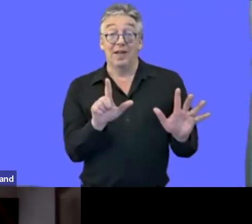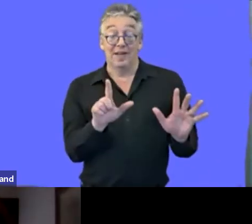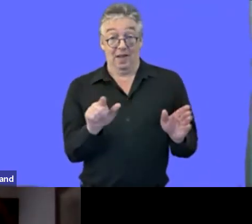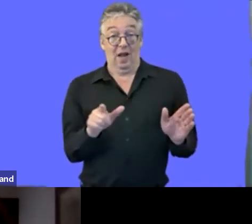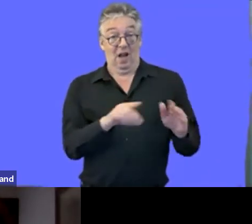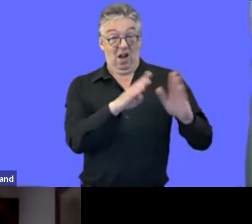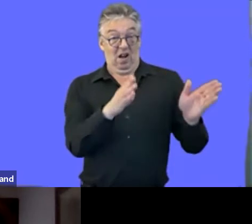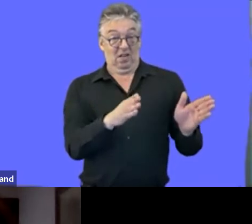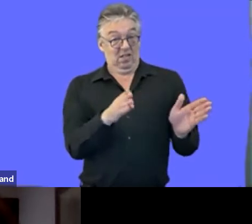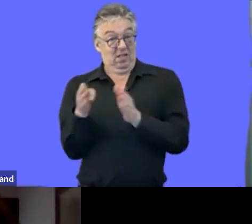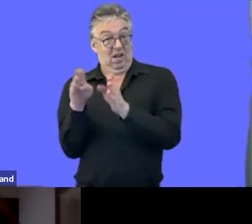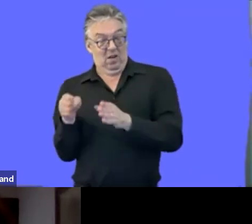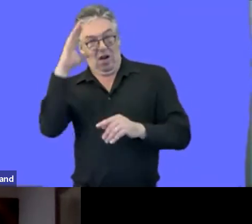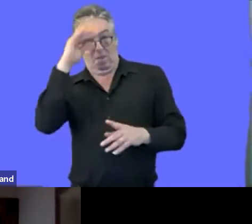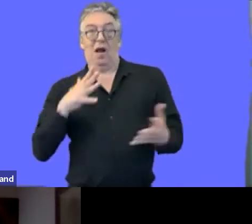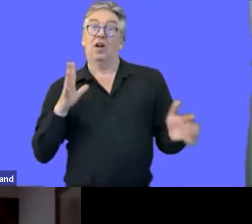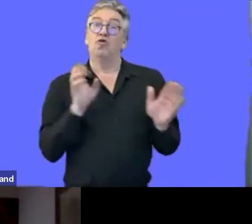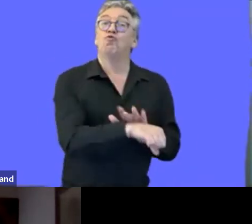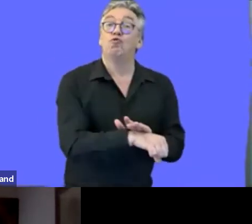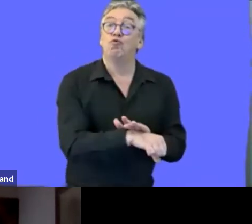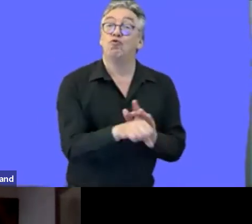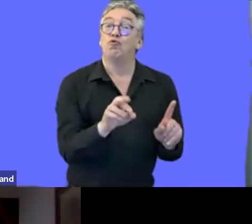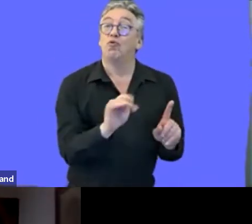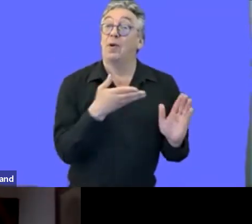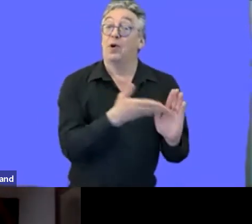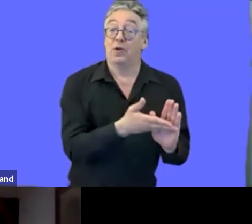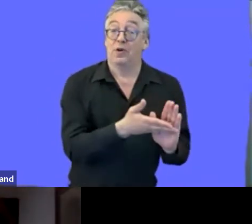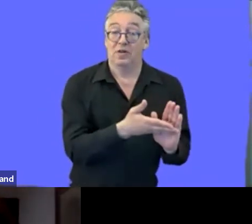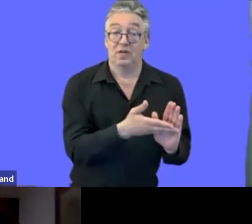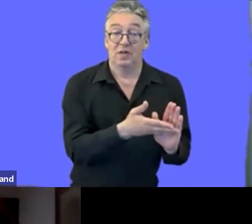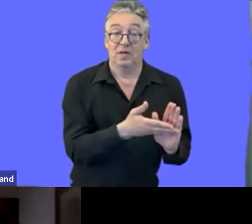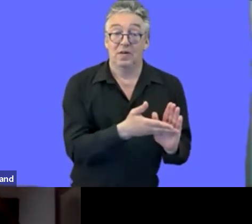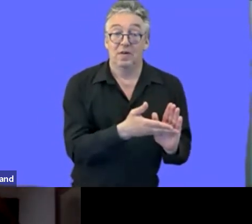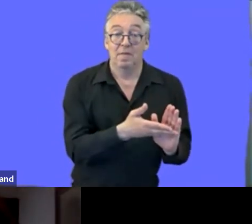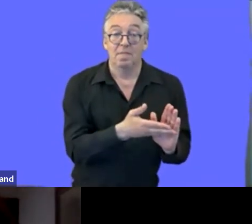and the court acquitted the accused based on gender stereotypes and myths